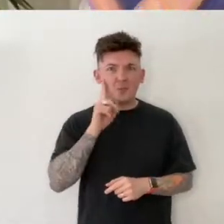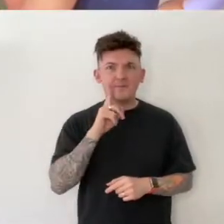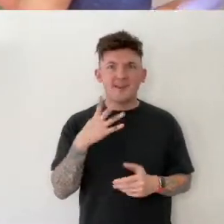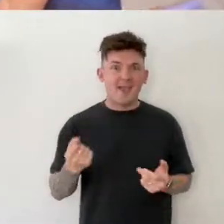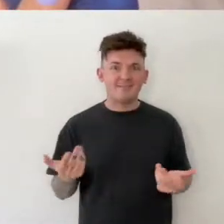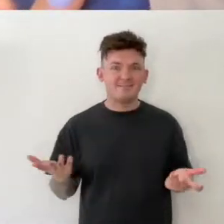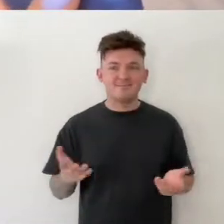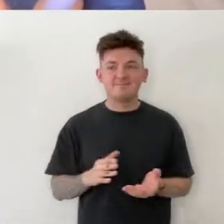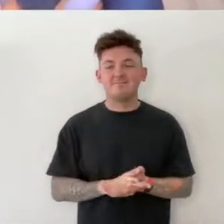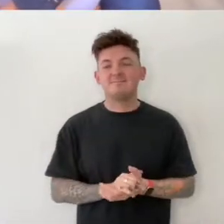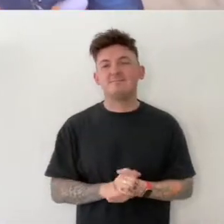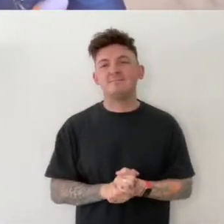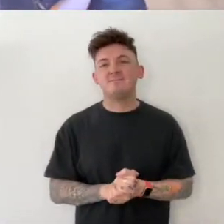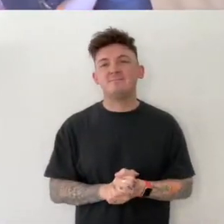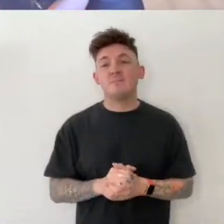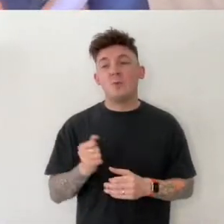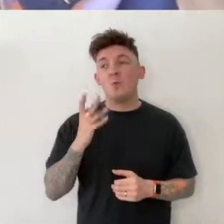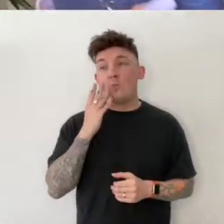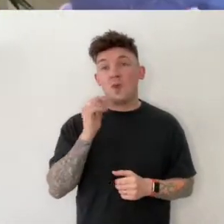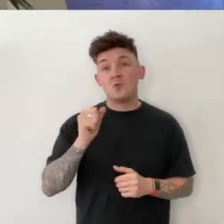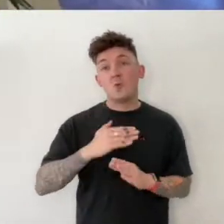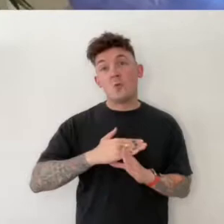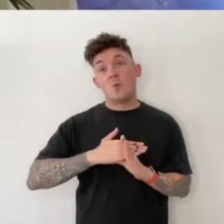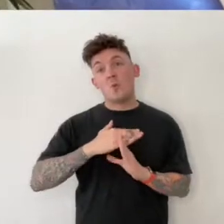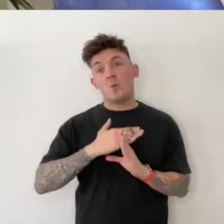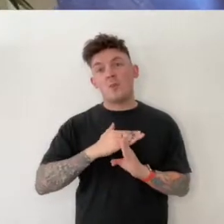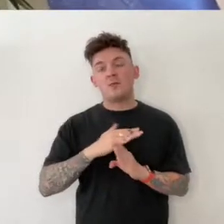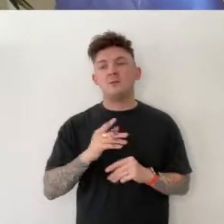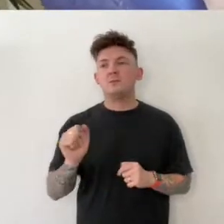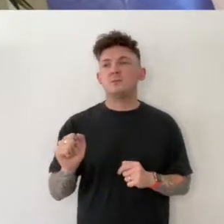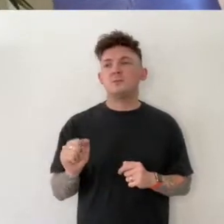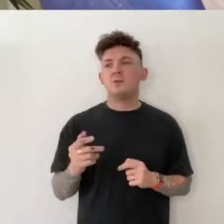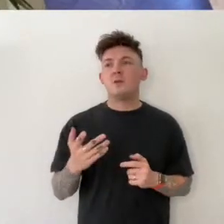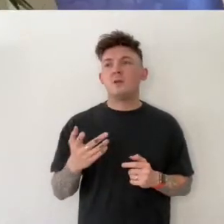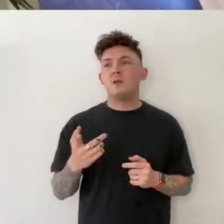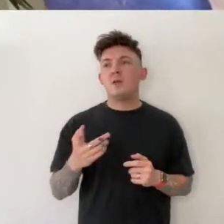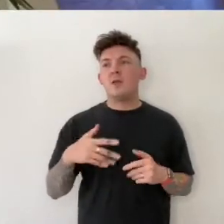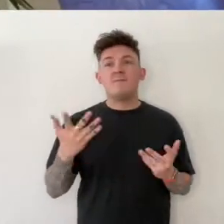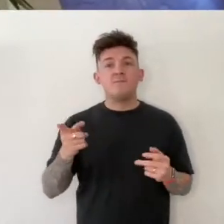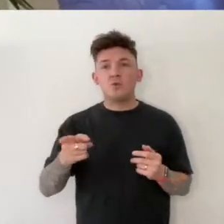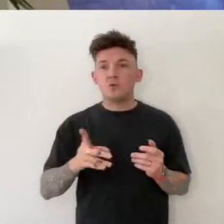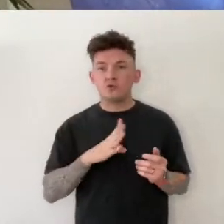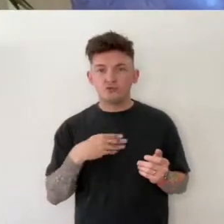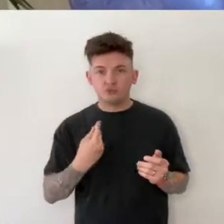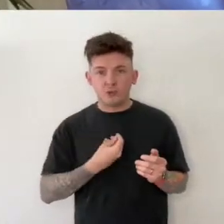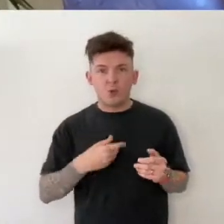particularly as we get older whether you're transgender or cisgender, so cisgender you